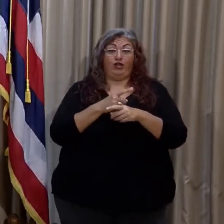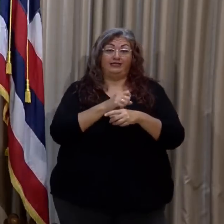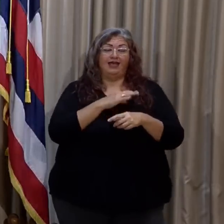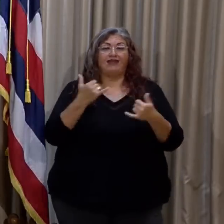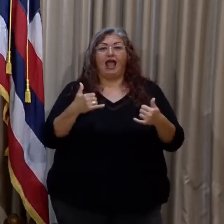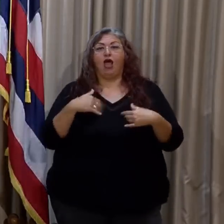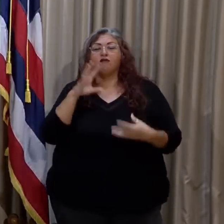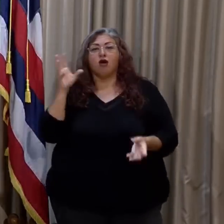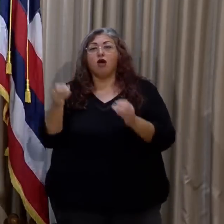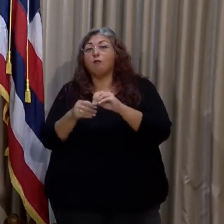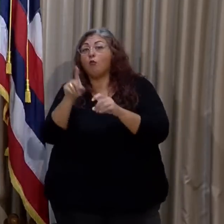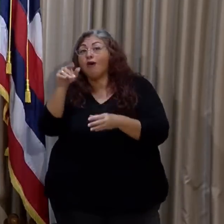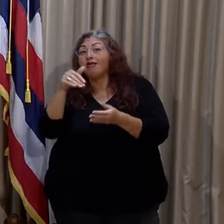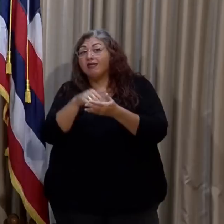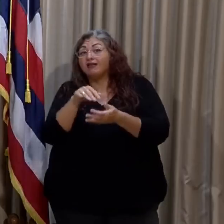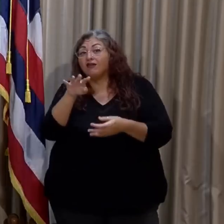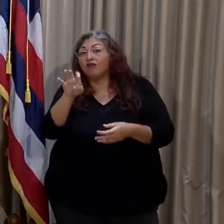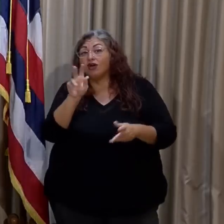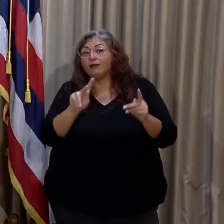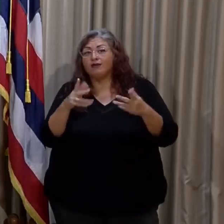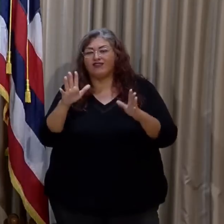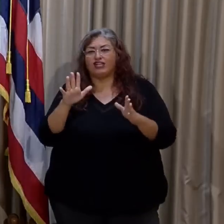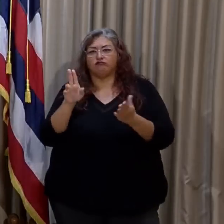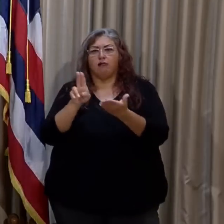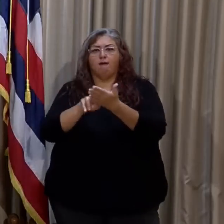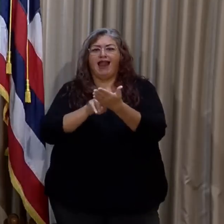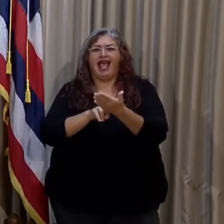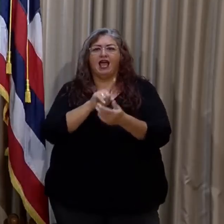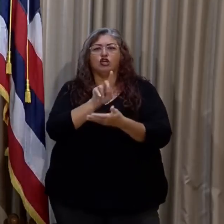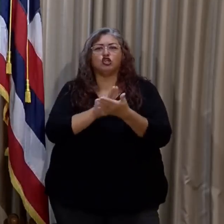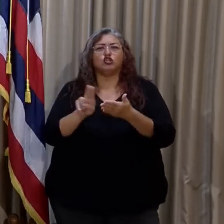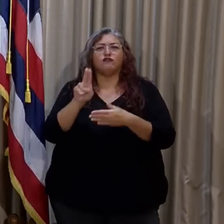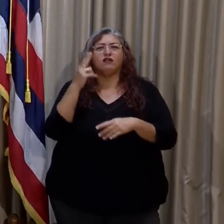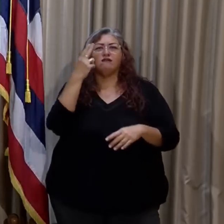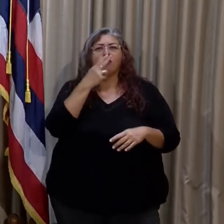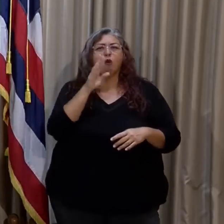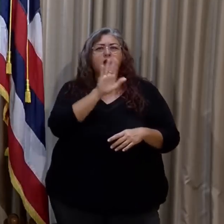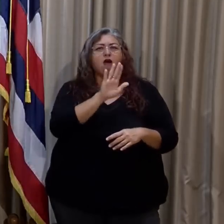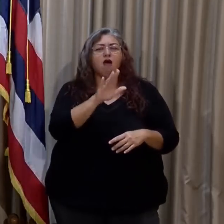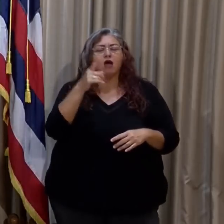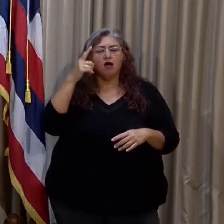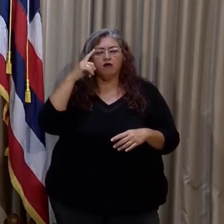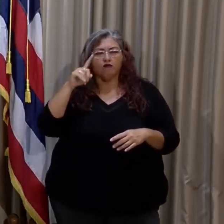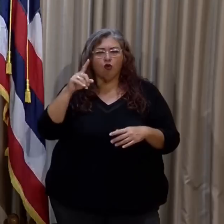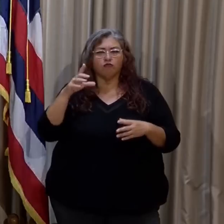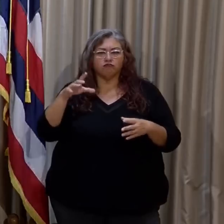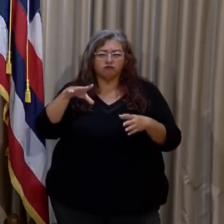PROFESSIONALS. BUT IN ADDITION TO OUR IN-HOUSE STAFF, NOW HAVE A TOTAL OF